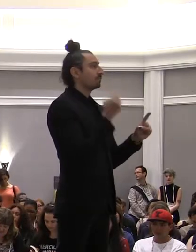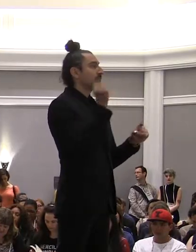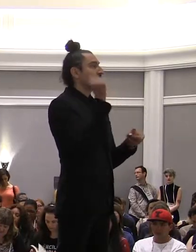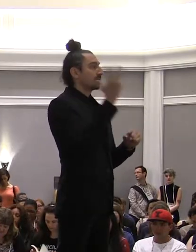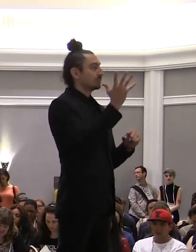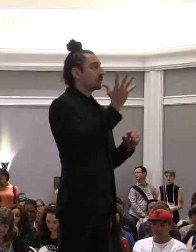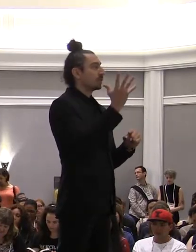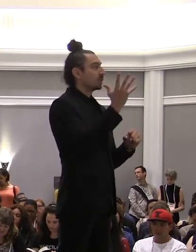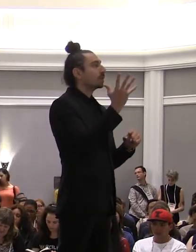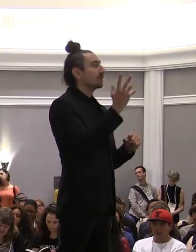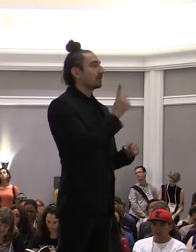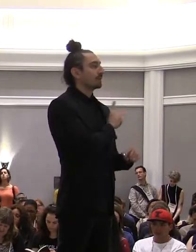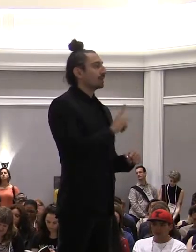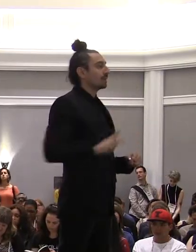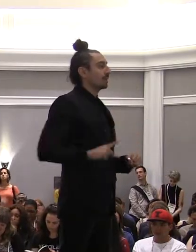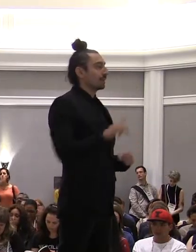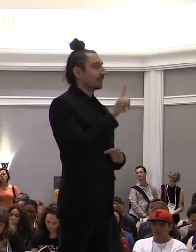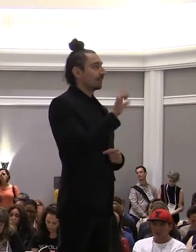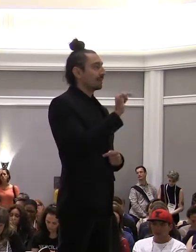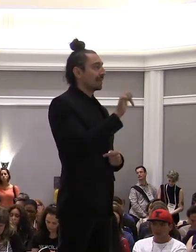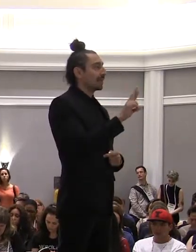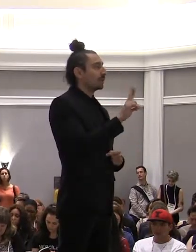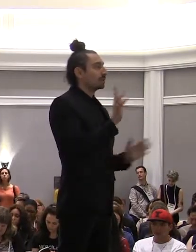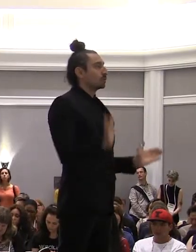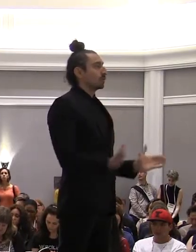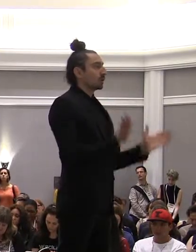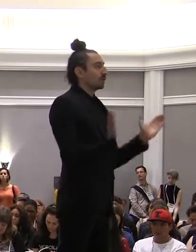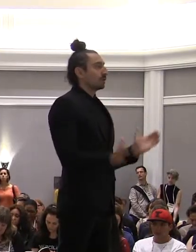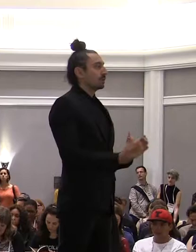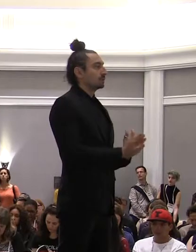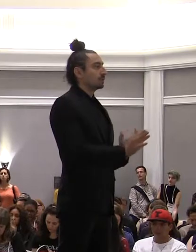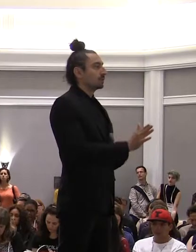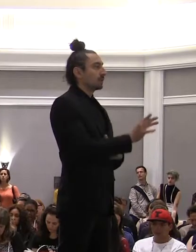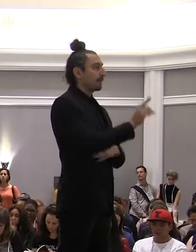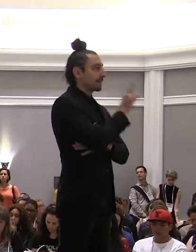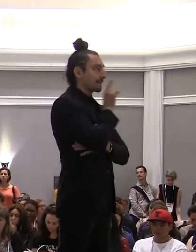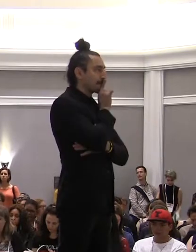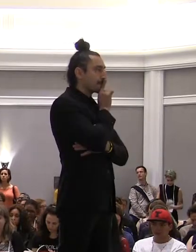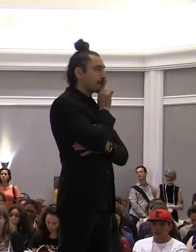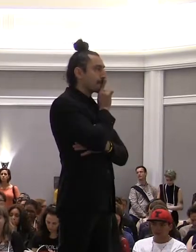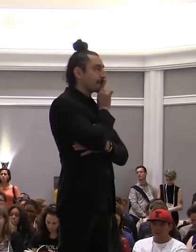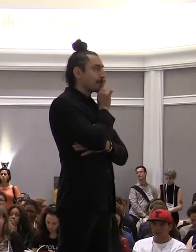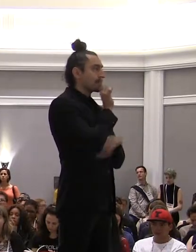to encourage usually unspoken and difficult conversations